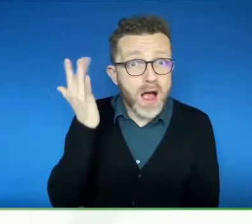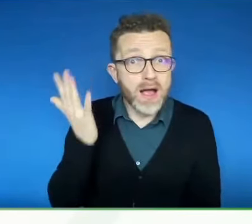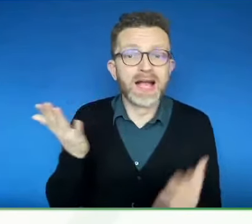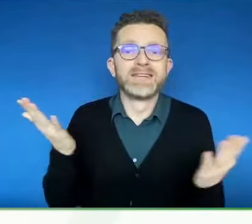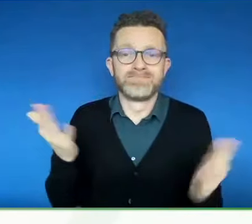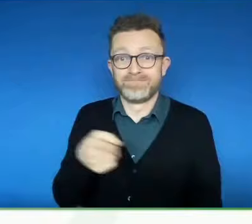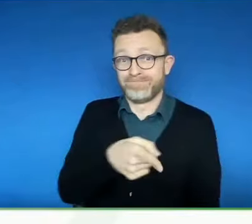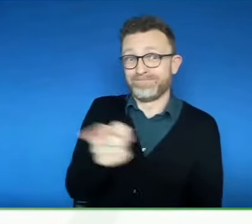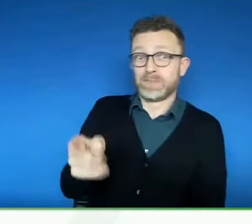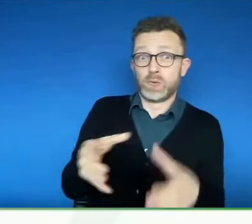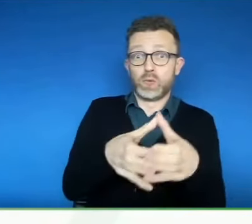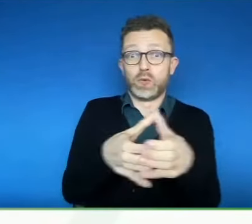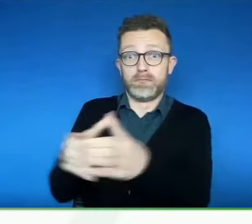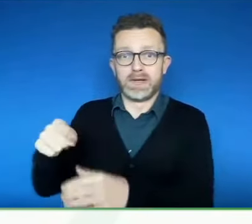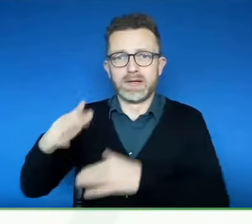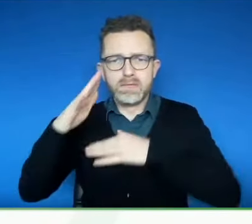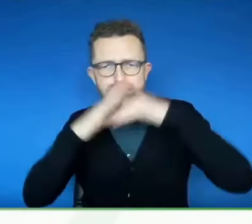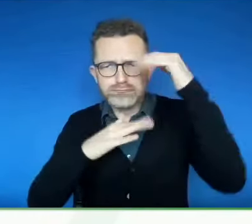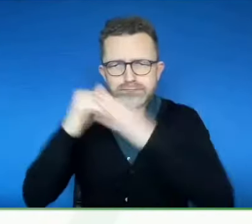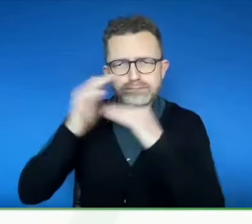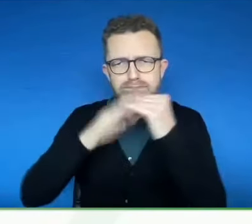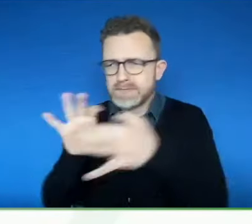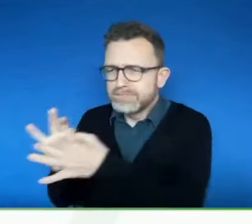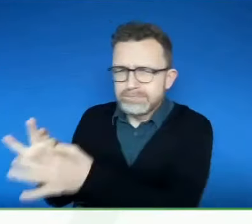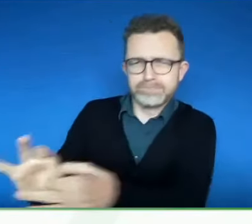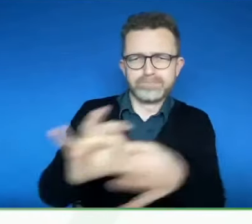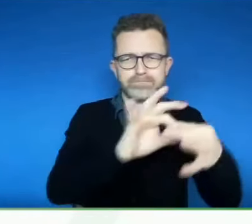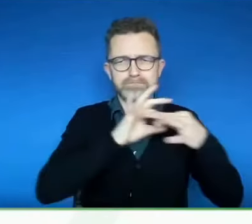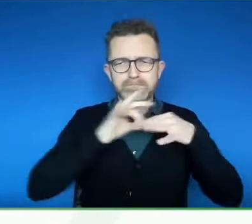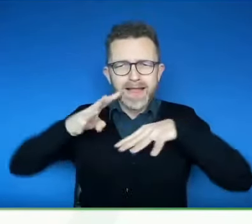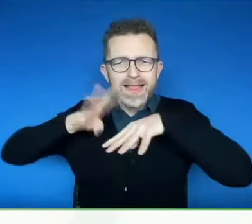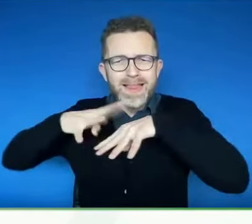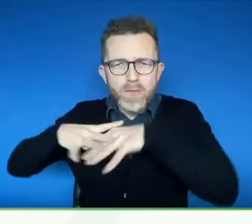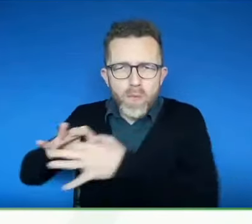see from my slides that from different countries real change